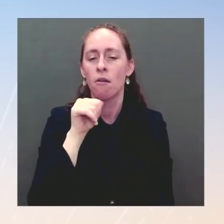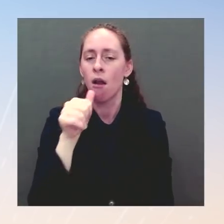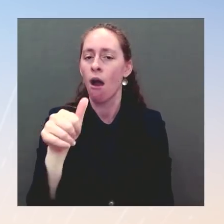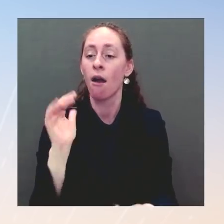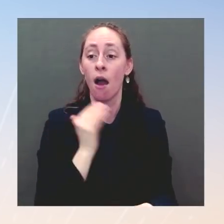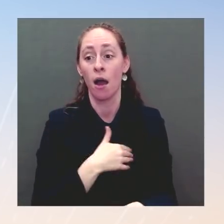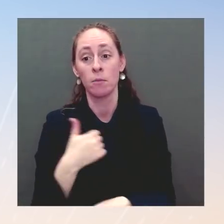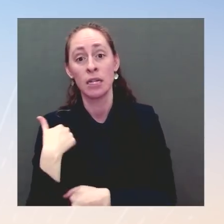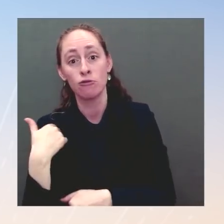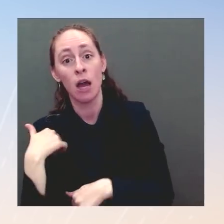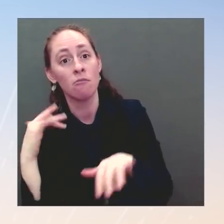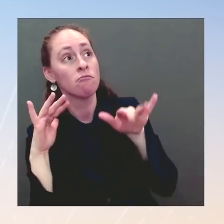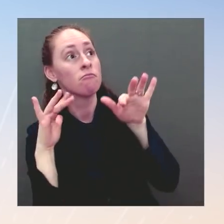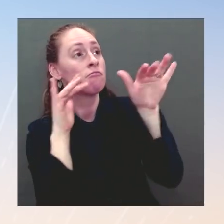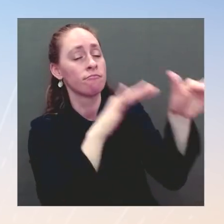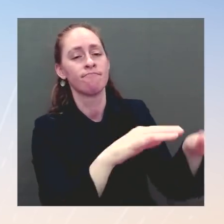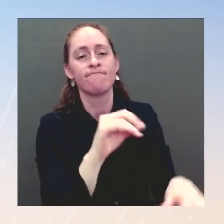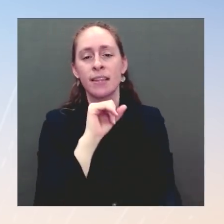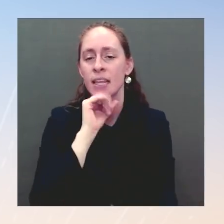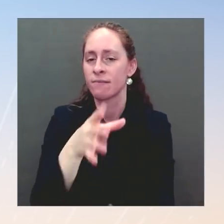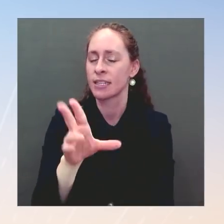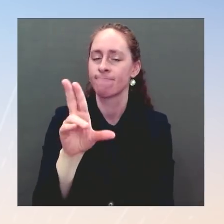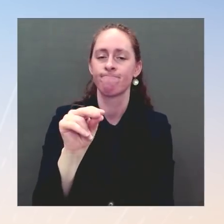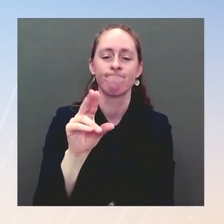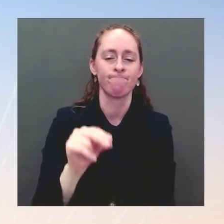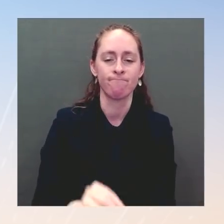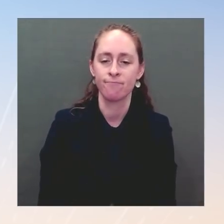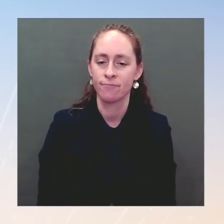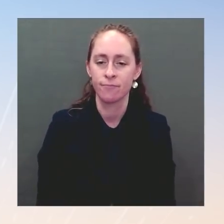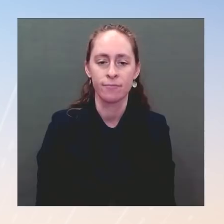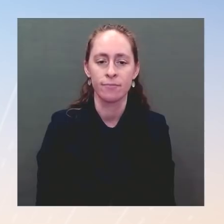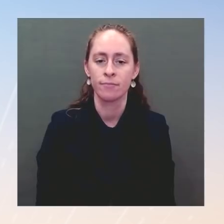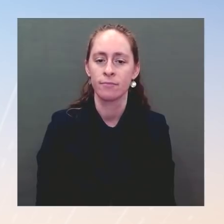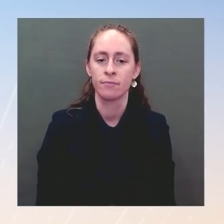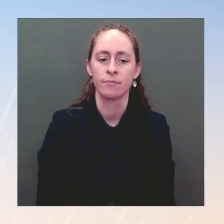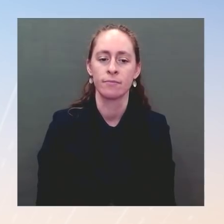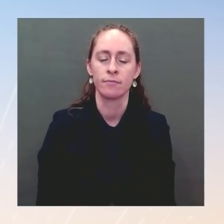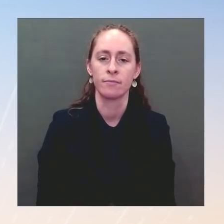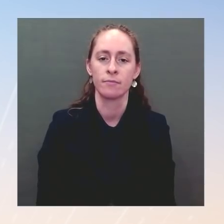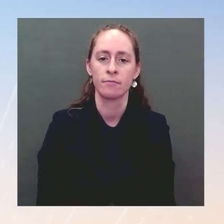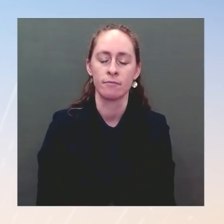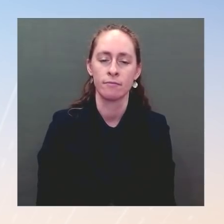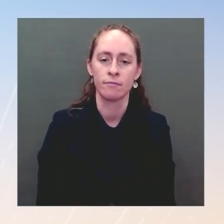that's a situation that the administration is not -- going to condemn, obviously; going to punish, economically --